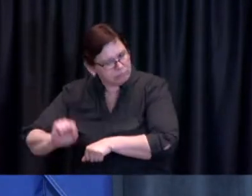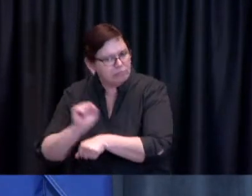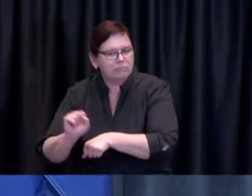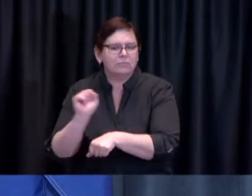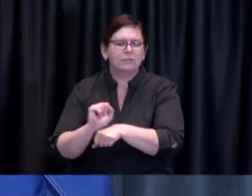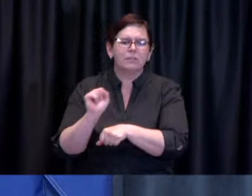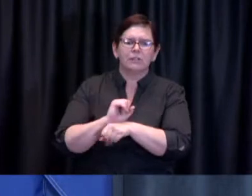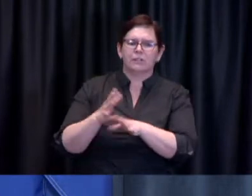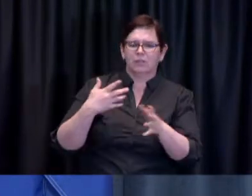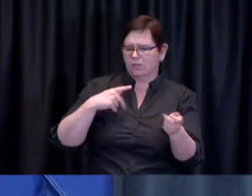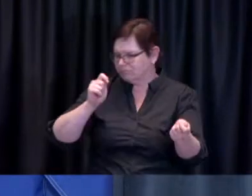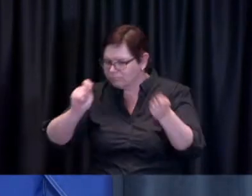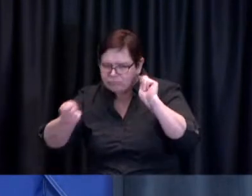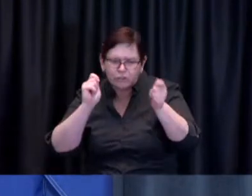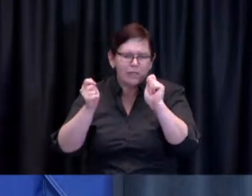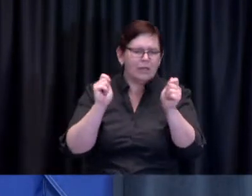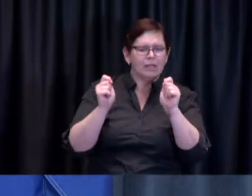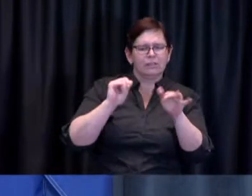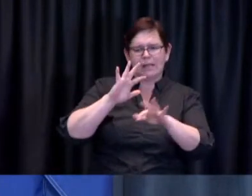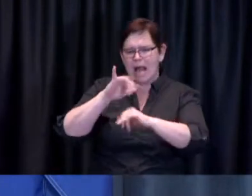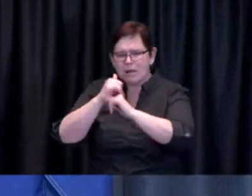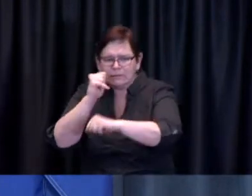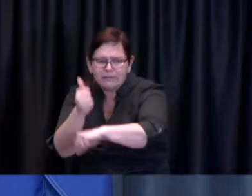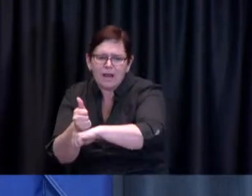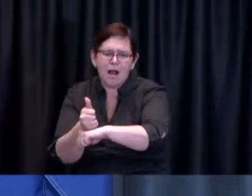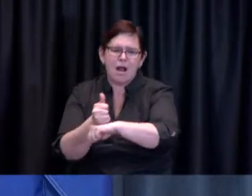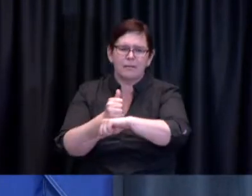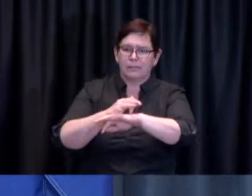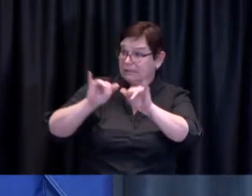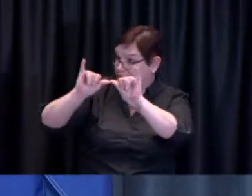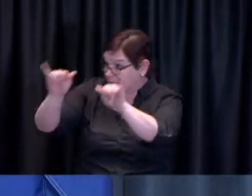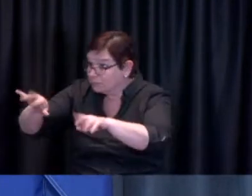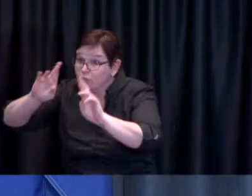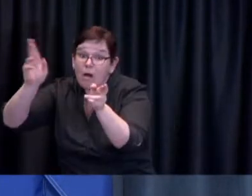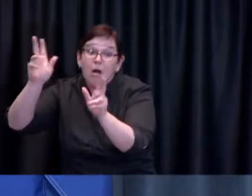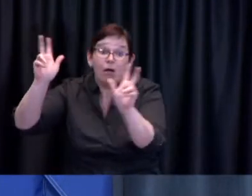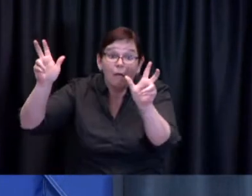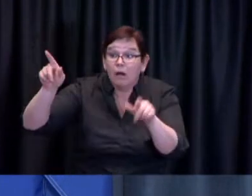put them together and get them loaded into the system and like we talked about this weekend the